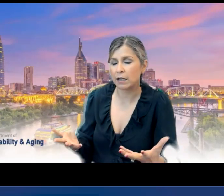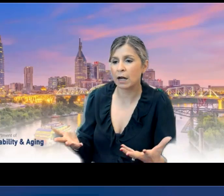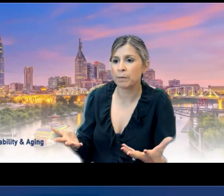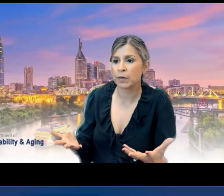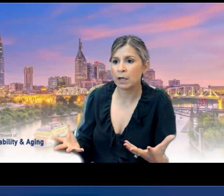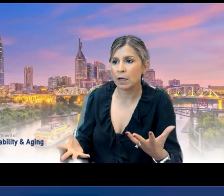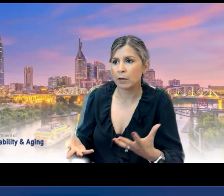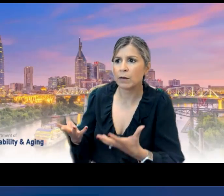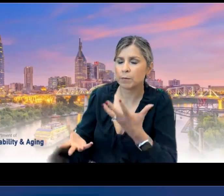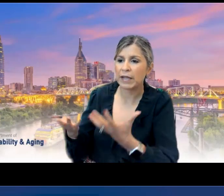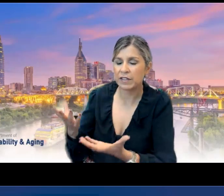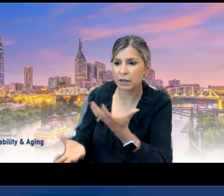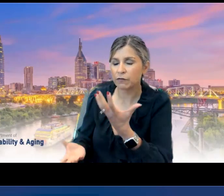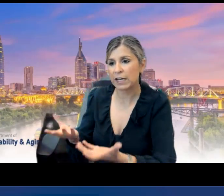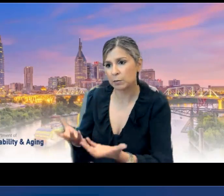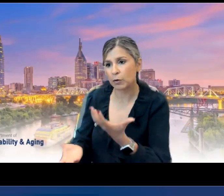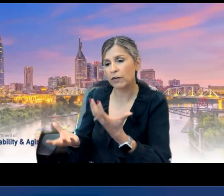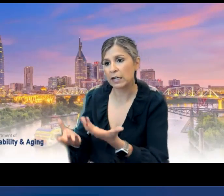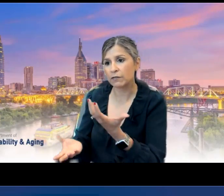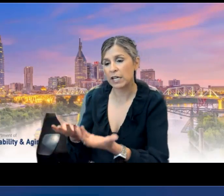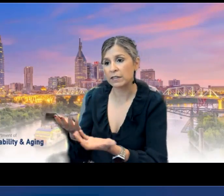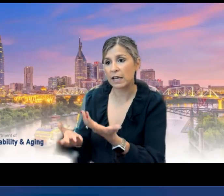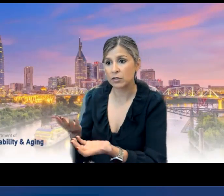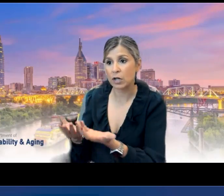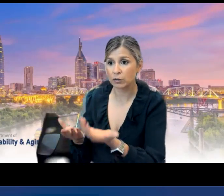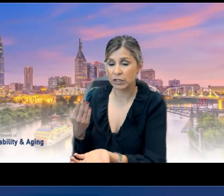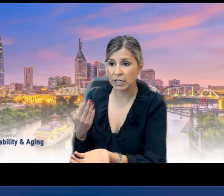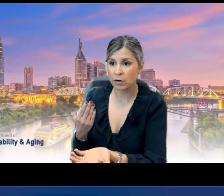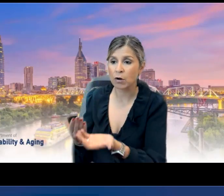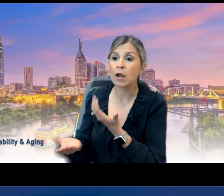Katie Beckett because that the based on the flexible funding of $10,